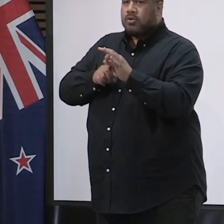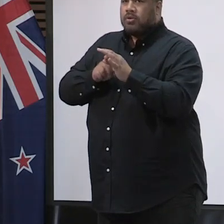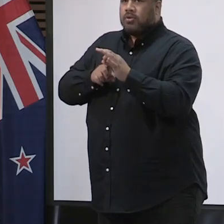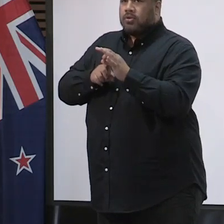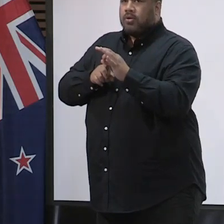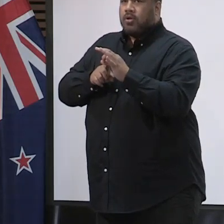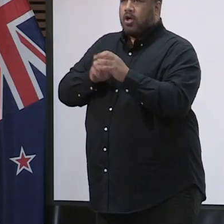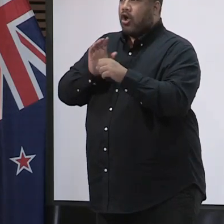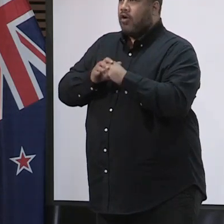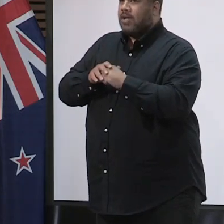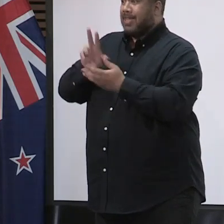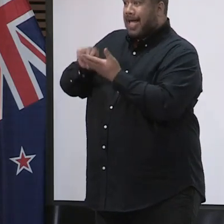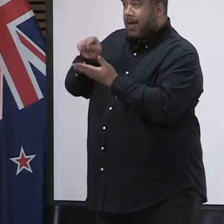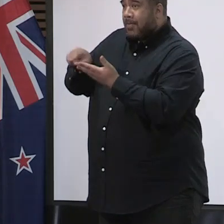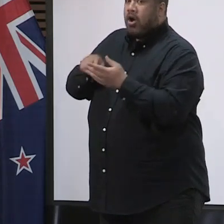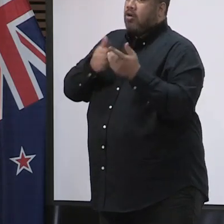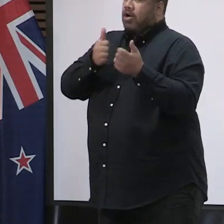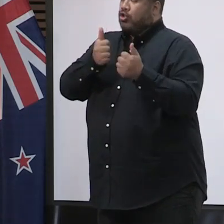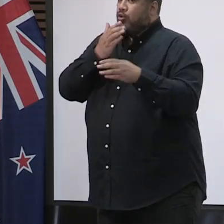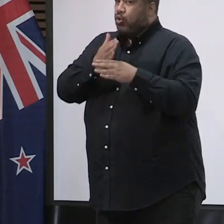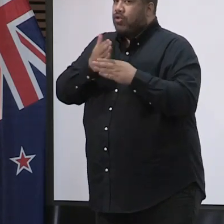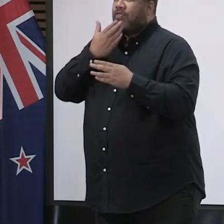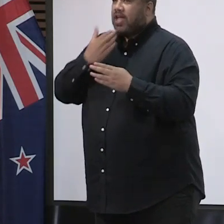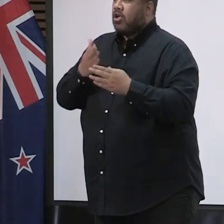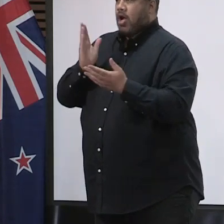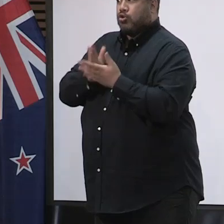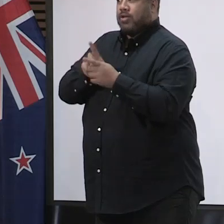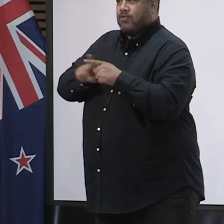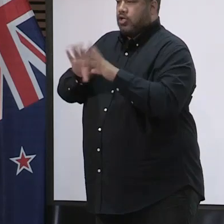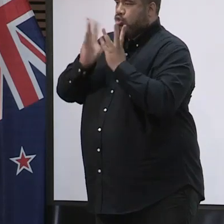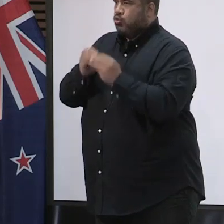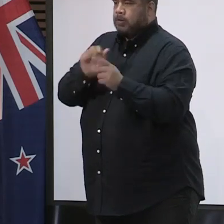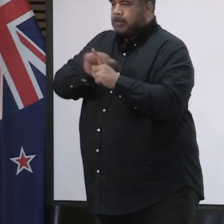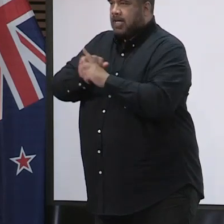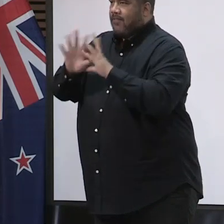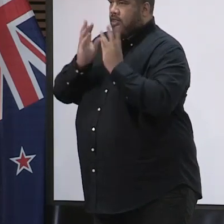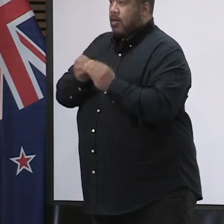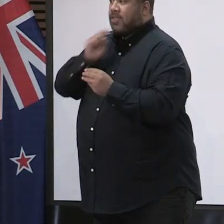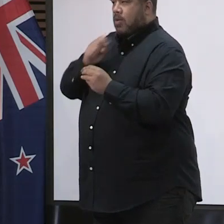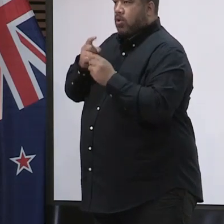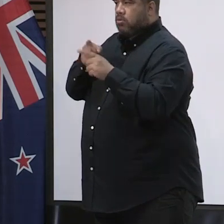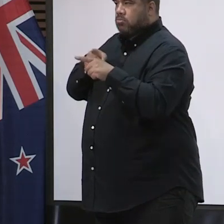ministry had any conversations with spark and Vodafone about